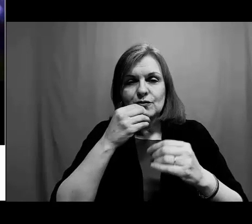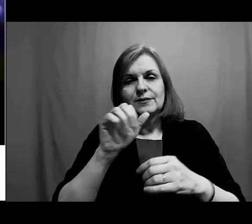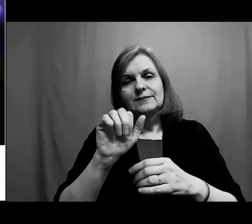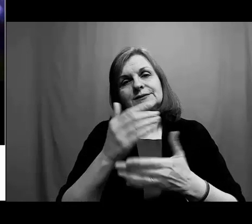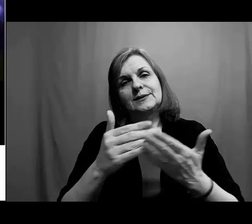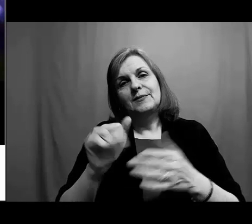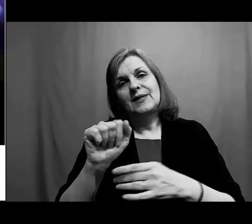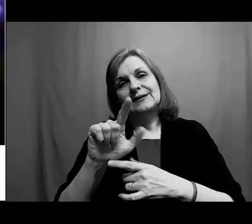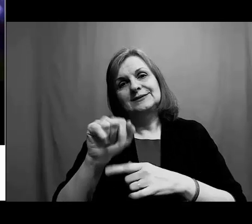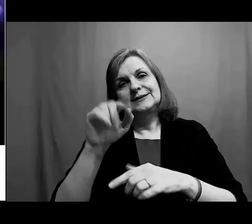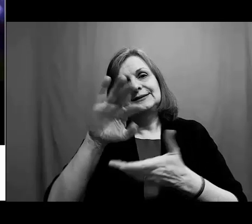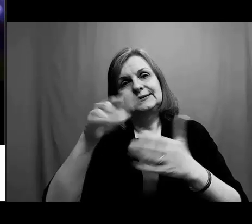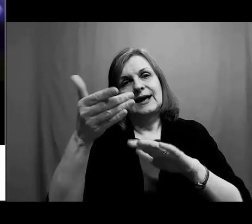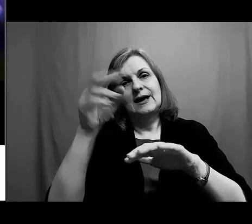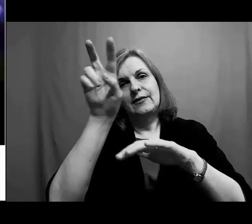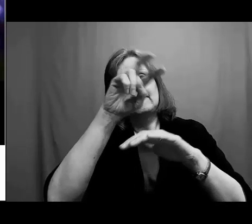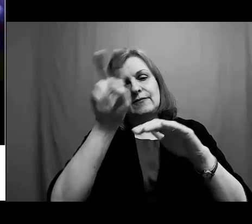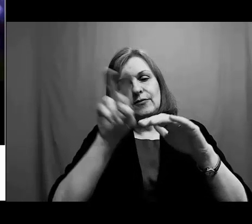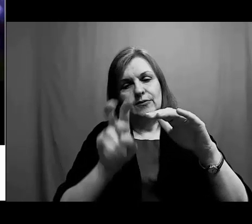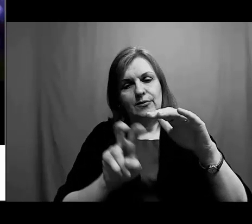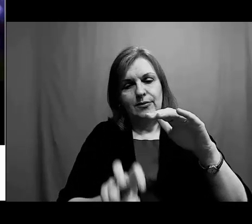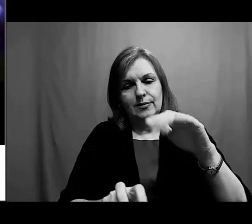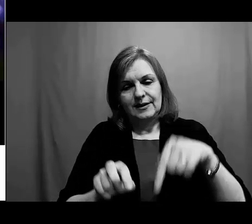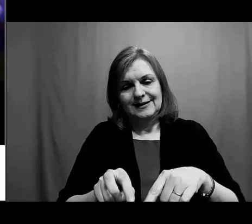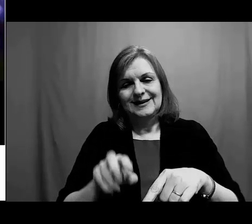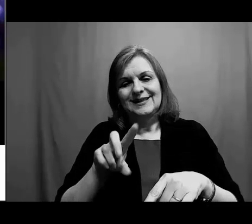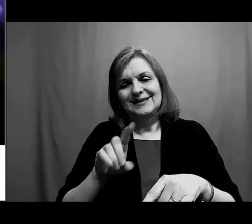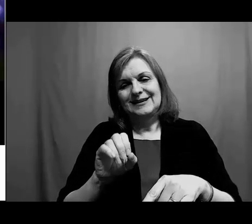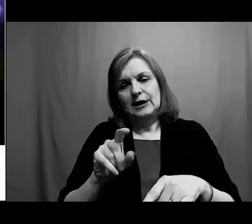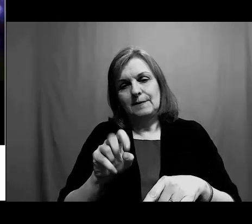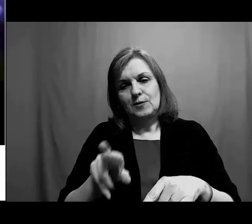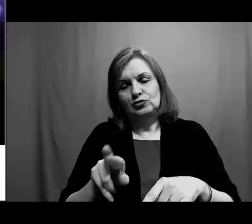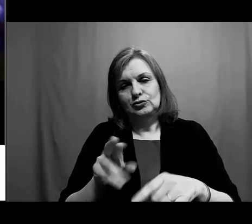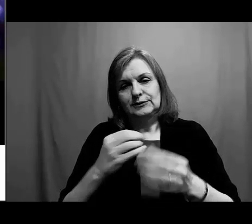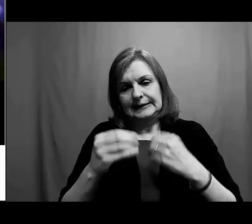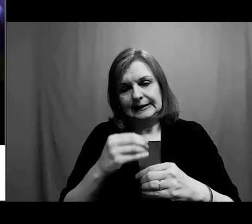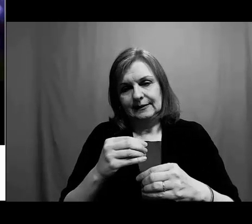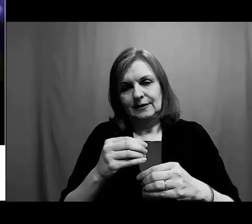they fall to the bottom they feed the decomposer's - the decomposers use oxygen